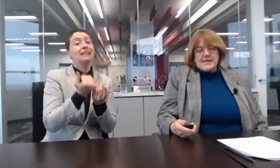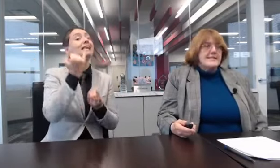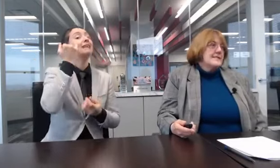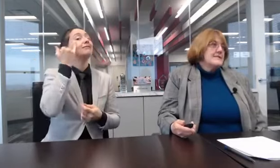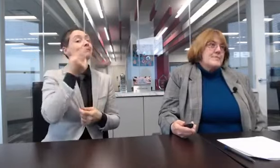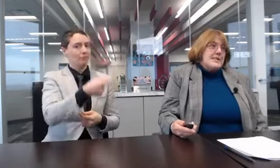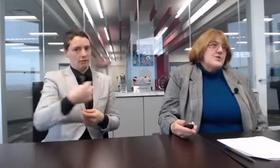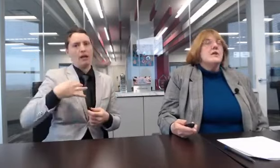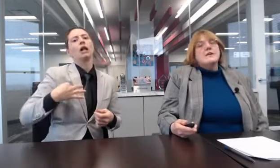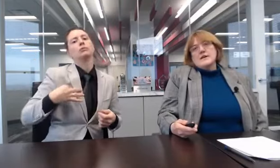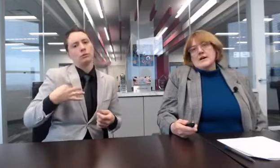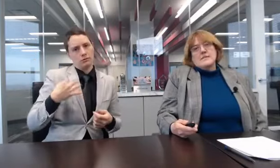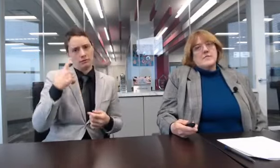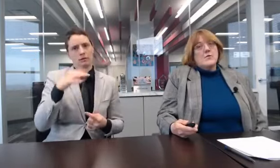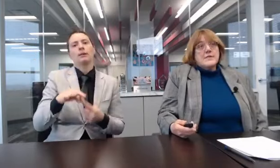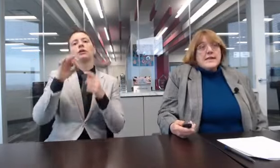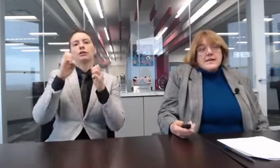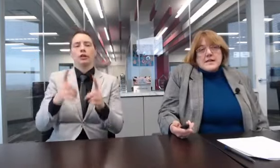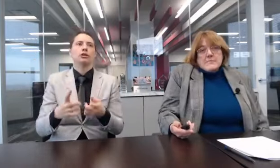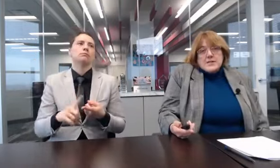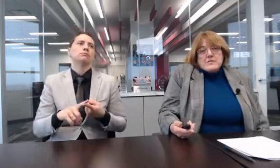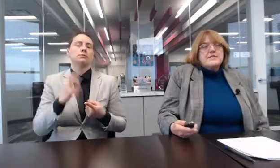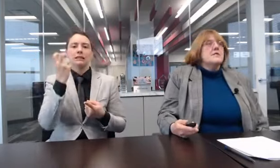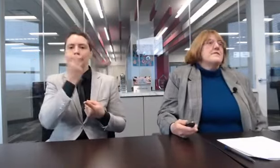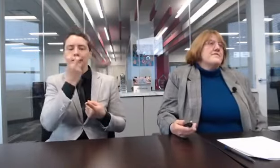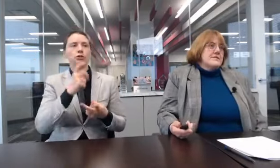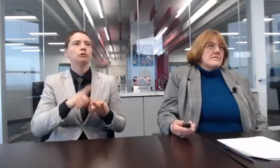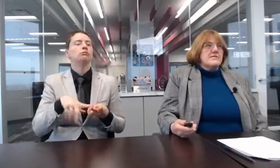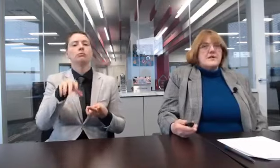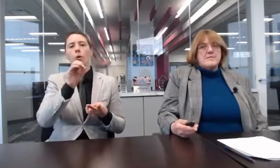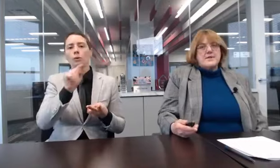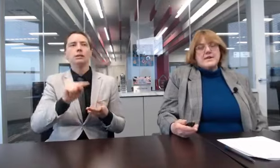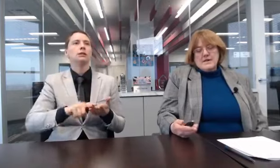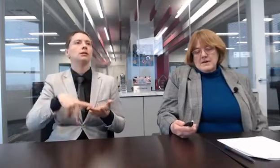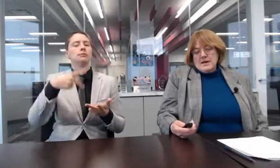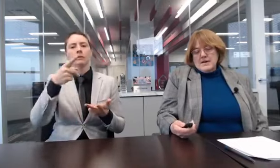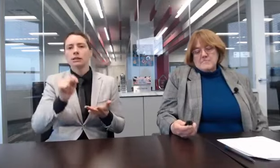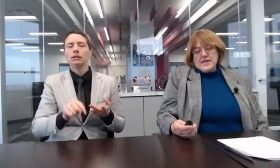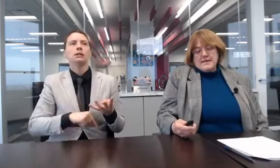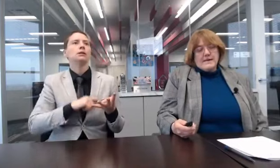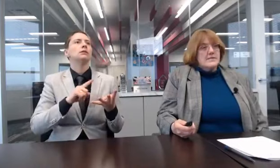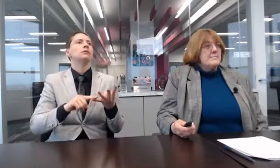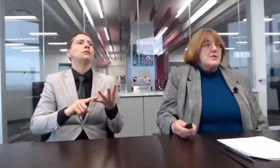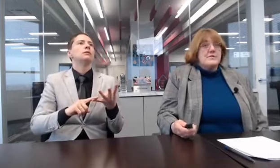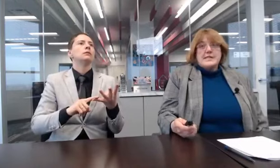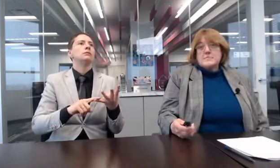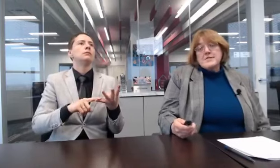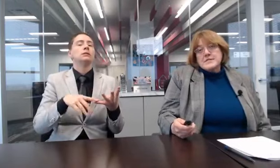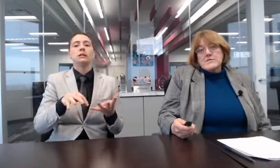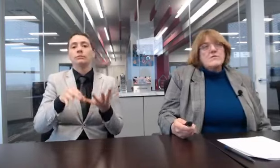They can get speech, OT, occupational therapy, physical therapy, they can get special needs preschool.